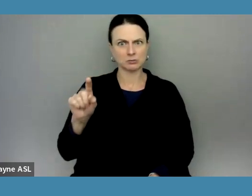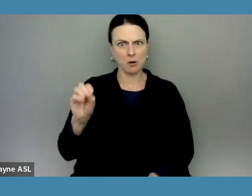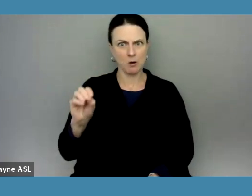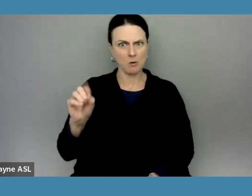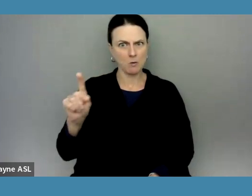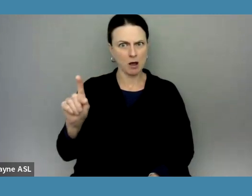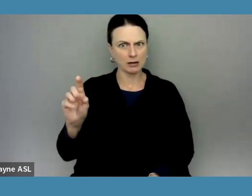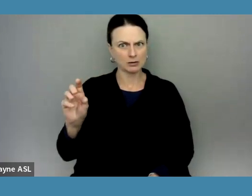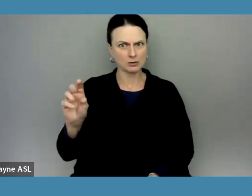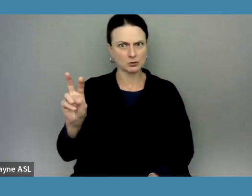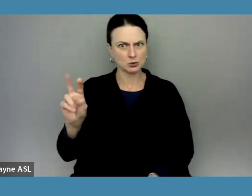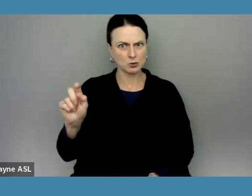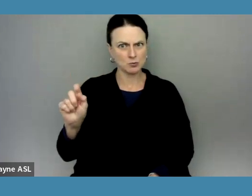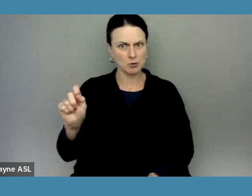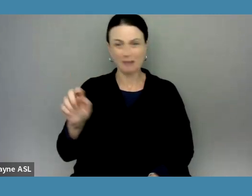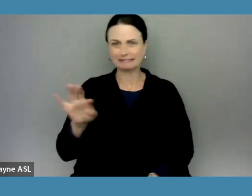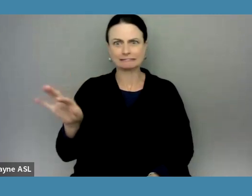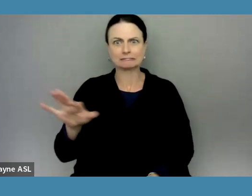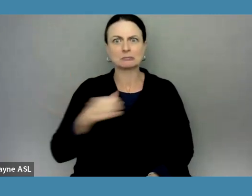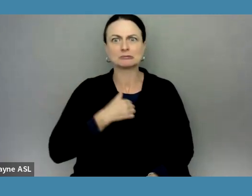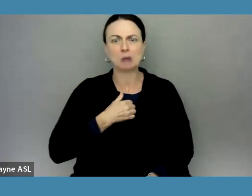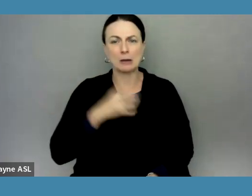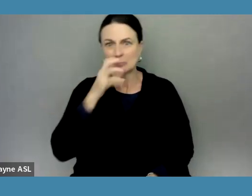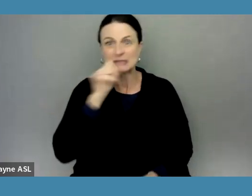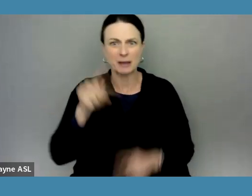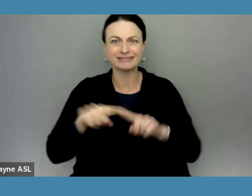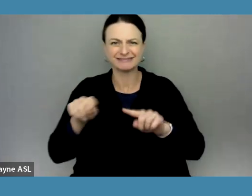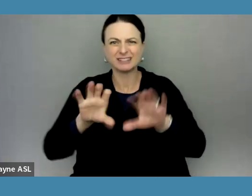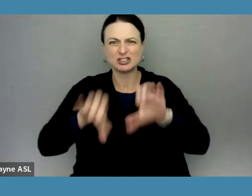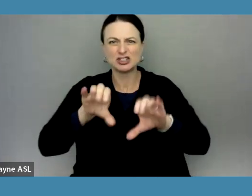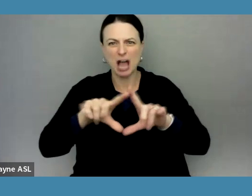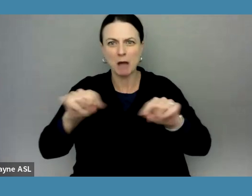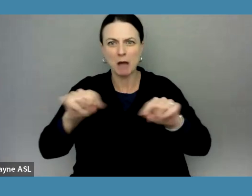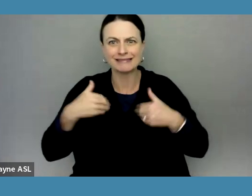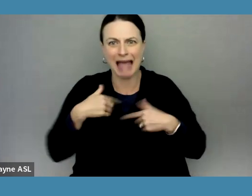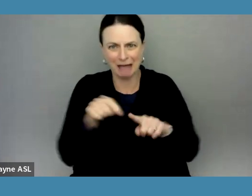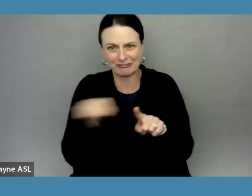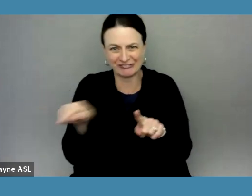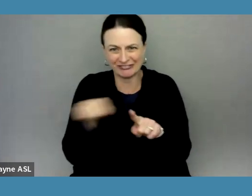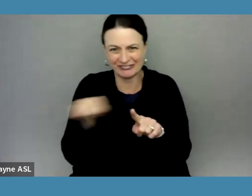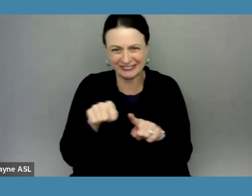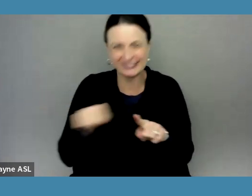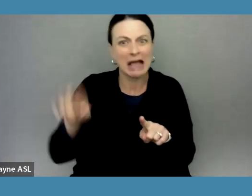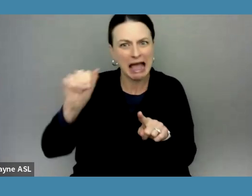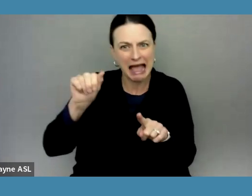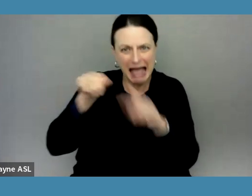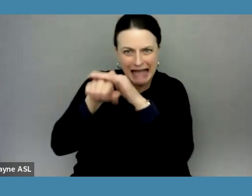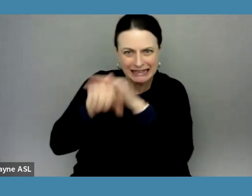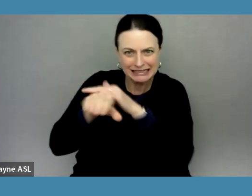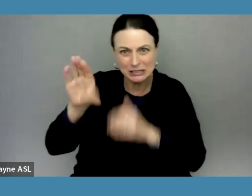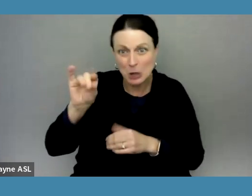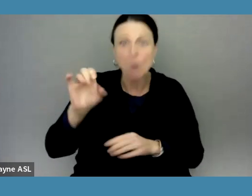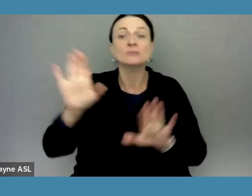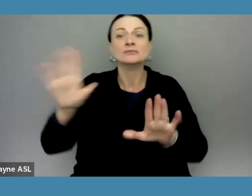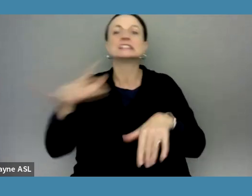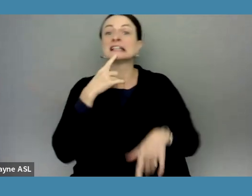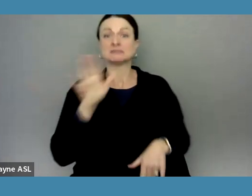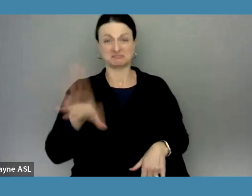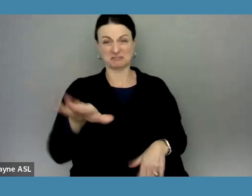2.3 Florida Administrative Code, how does one access this code? So you can go to Google and copy